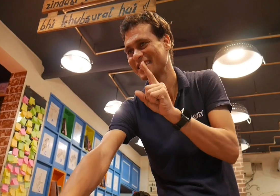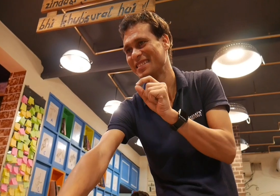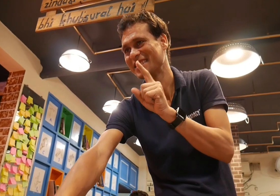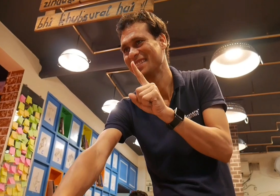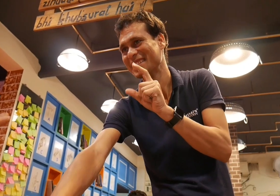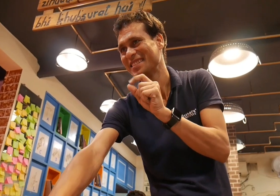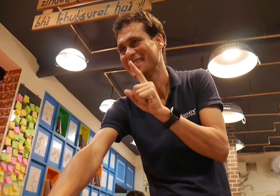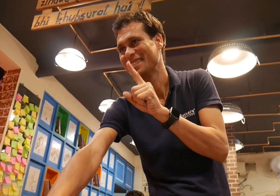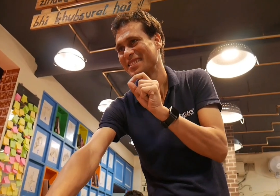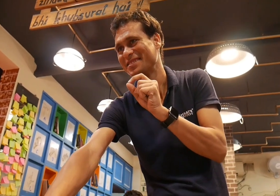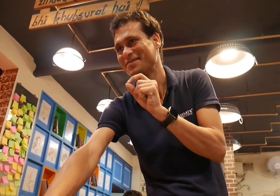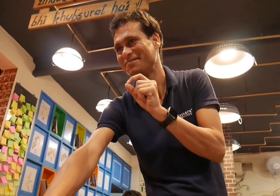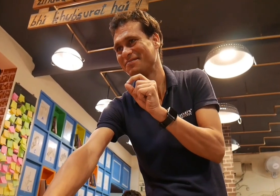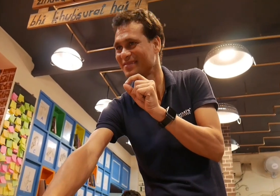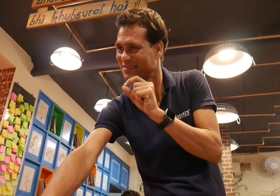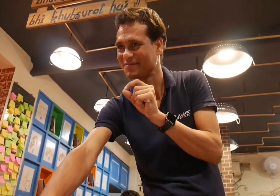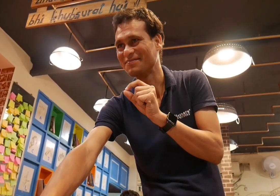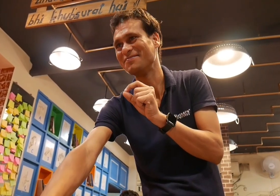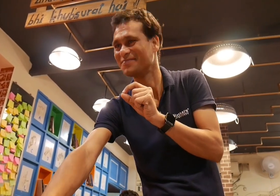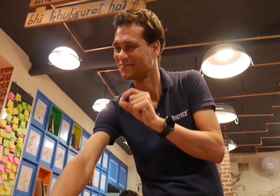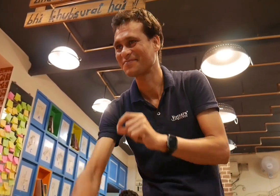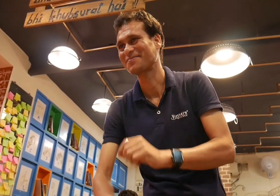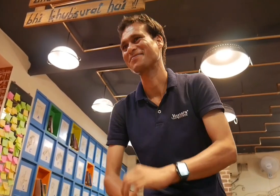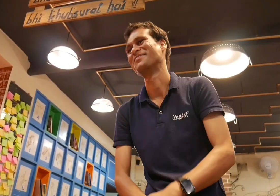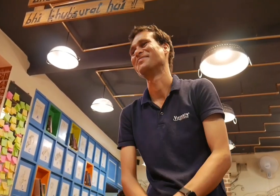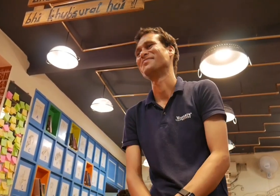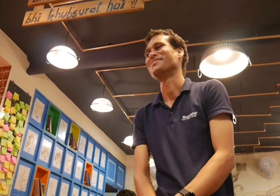10, this is 10. Nice